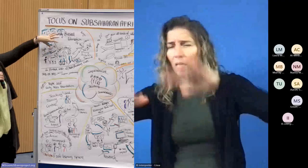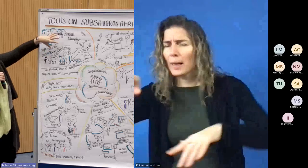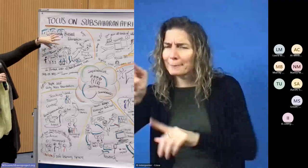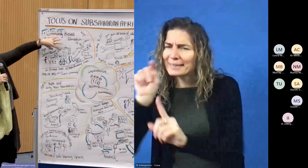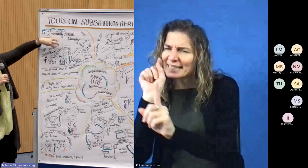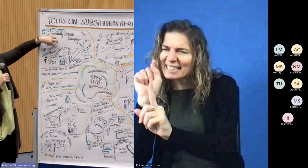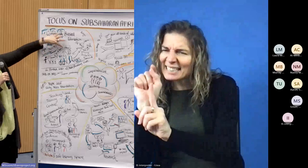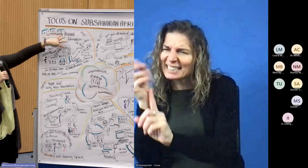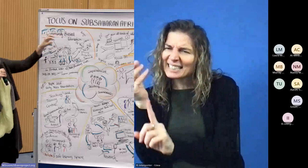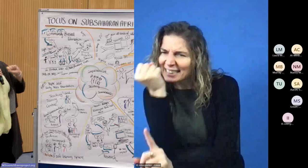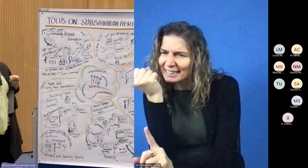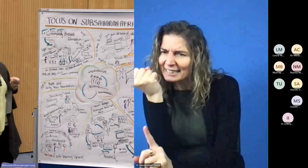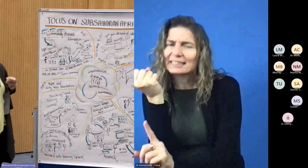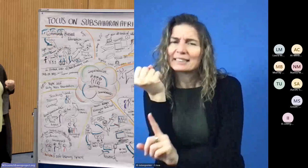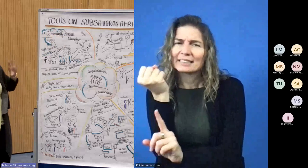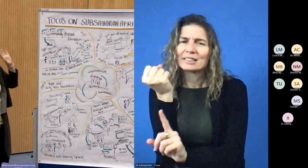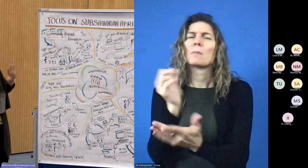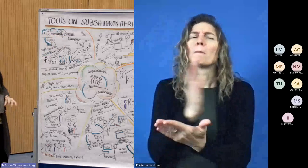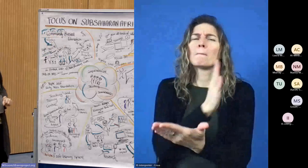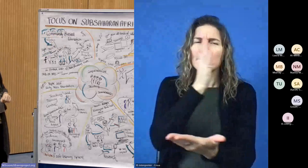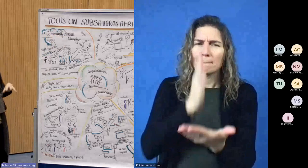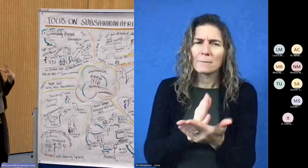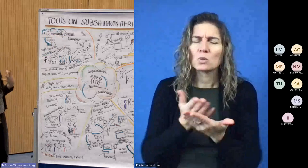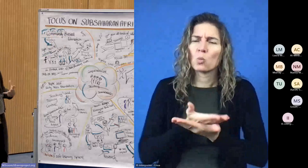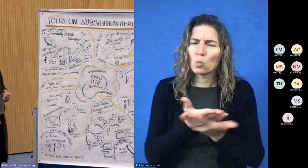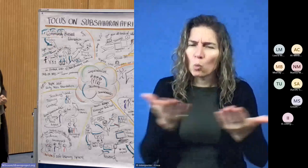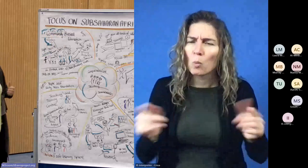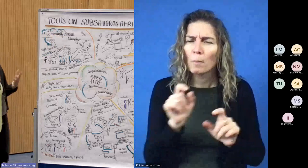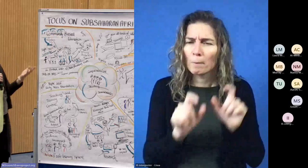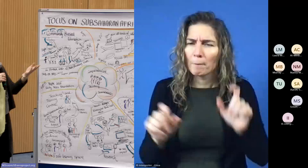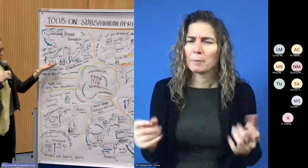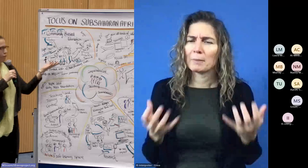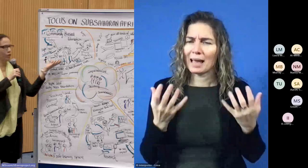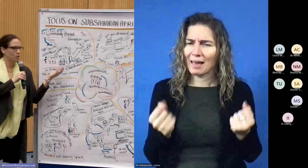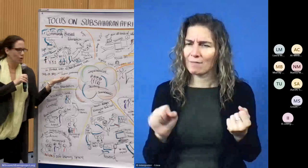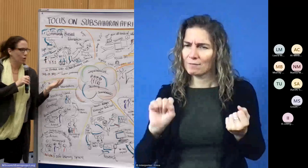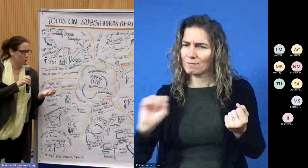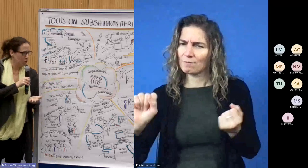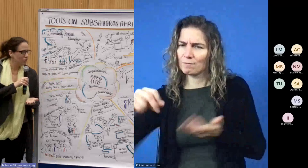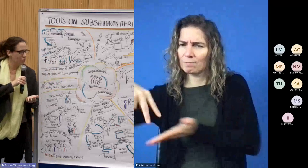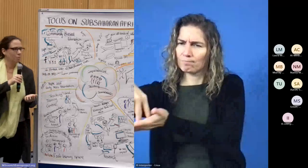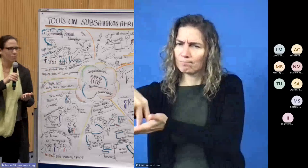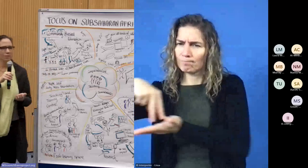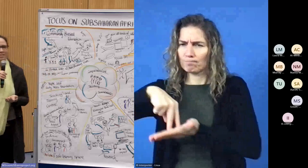that we all have a place. So all people, and of course we are talking about children and people